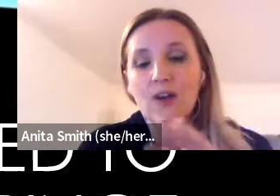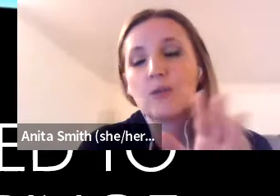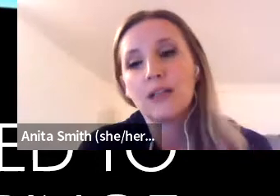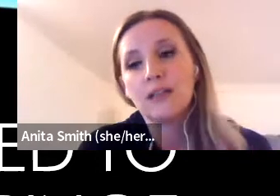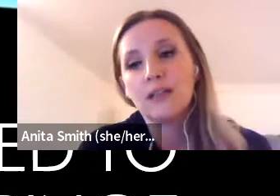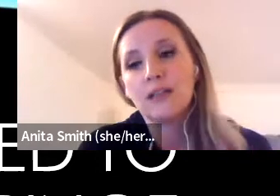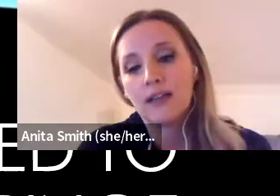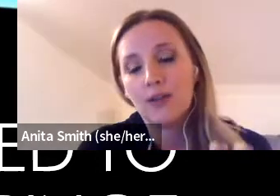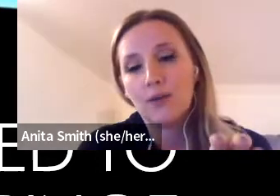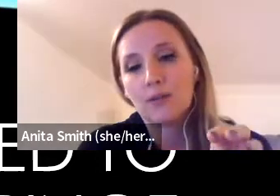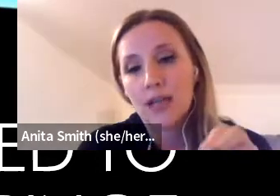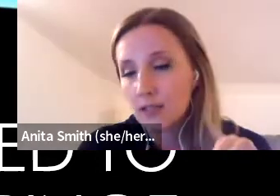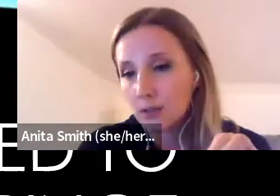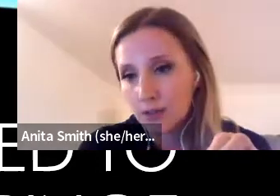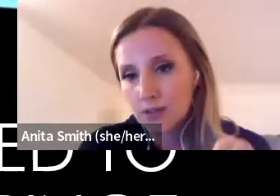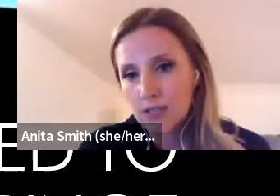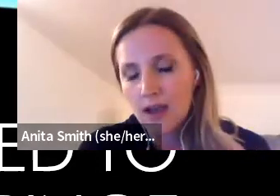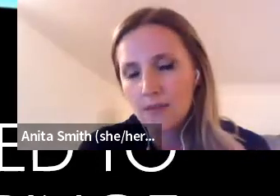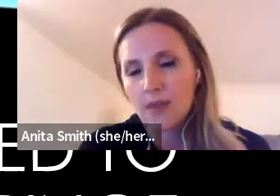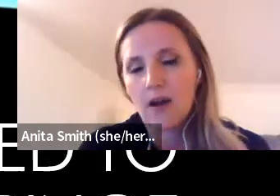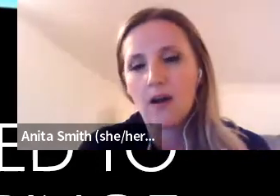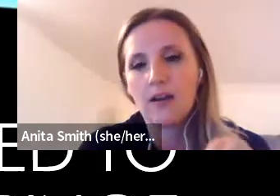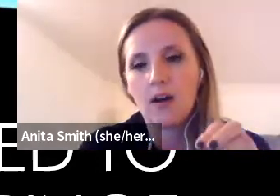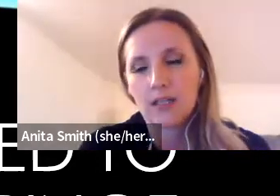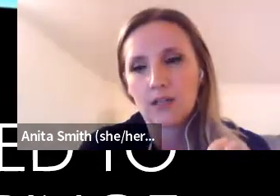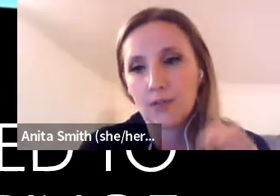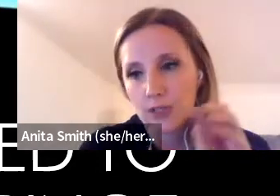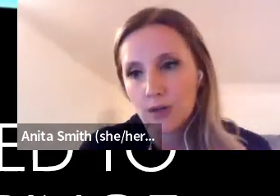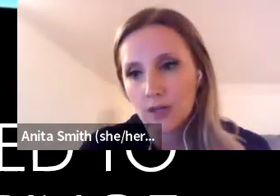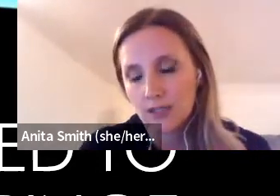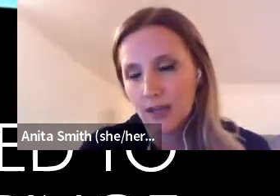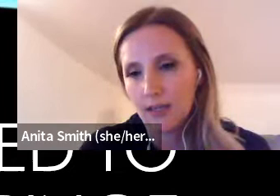We also will give you technical rehearsal time on August 1st and August 2nd.